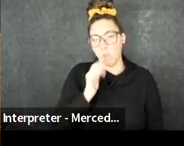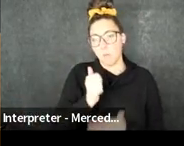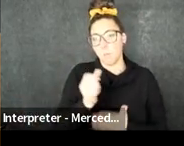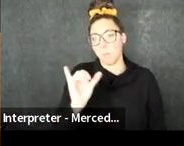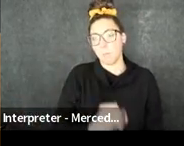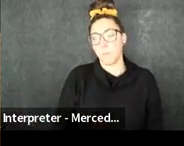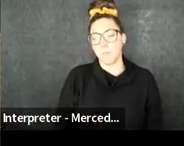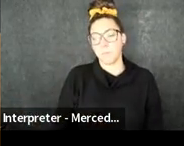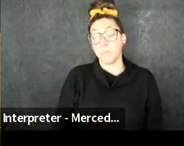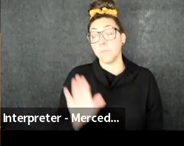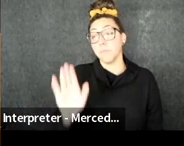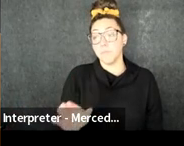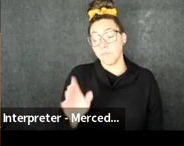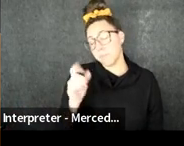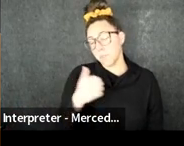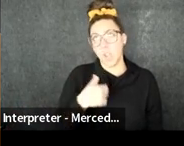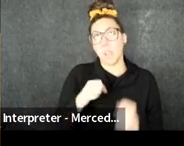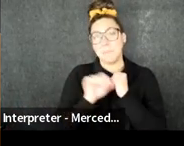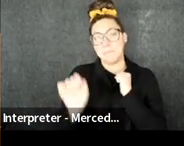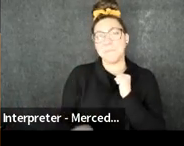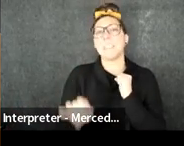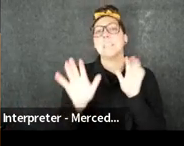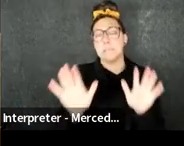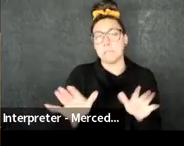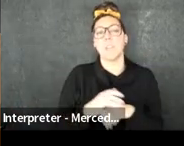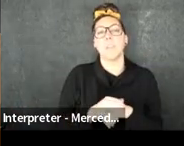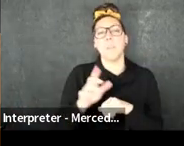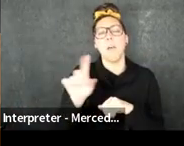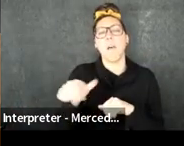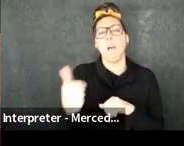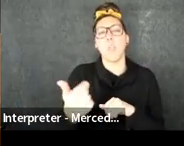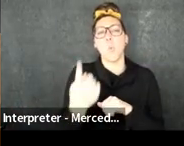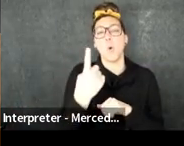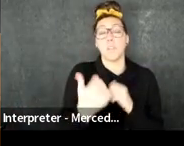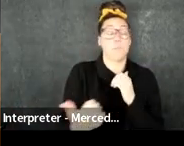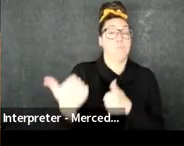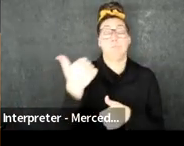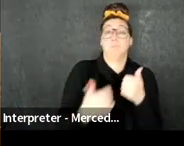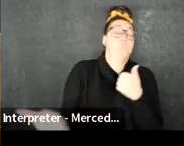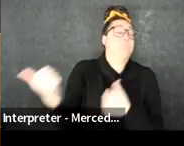The other thing I'm sorry I'm going on here, but one of our most important commitments in social work